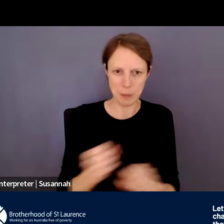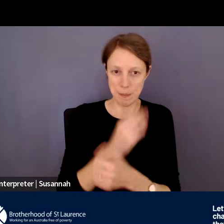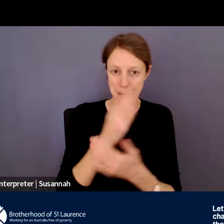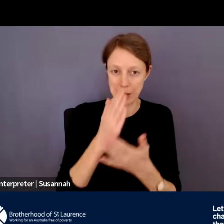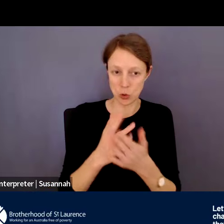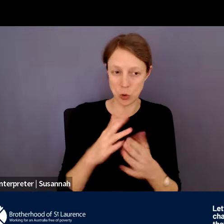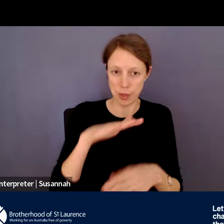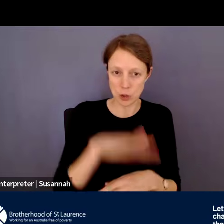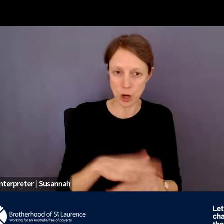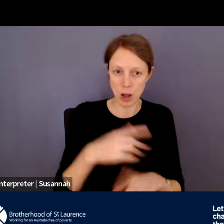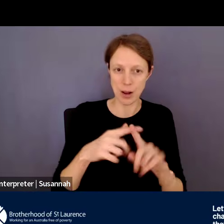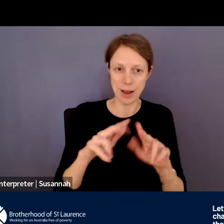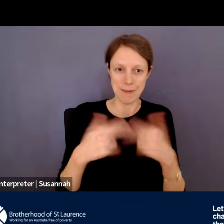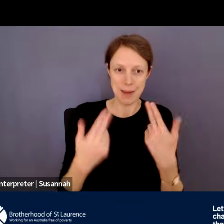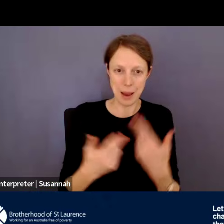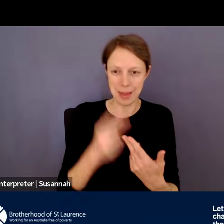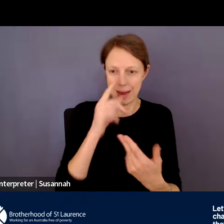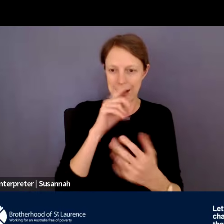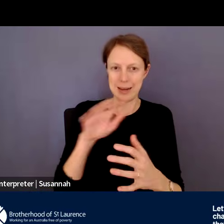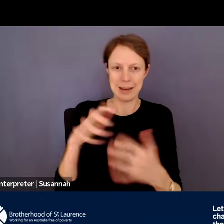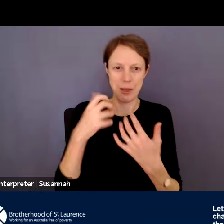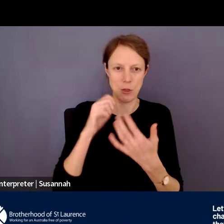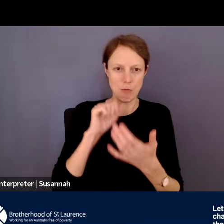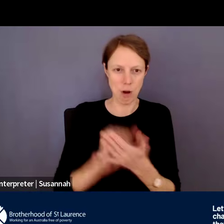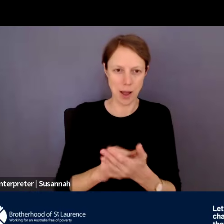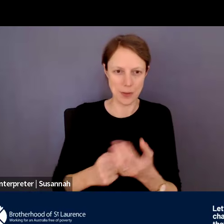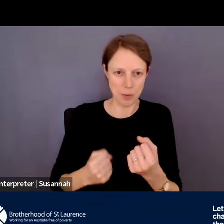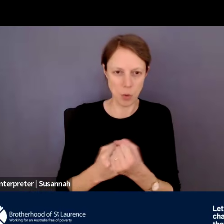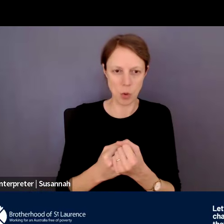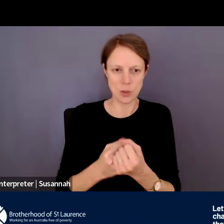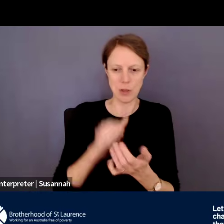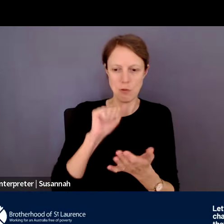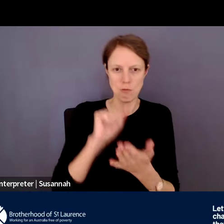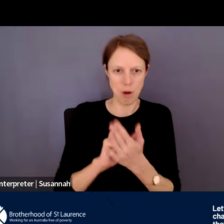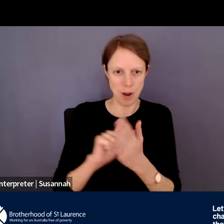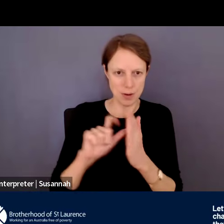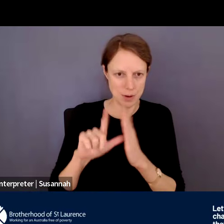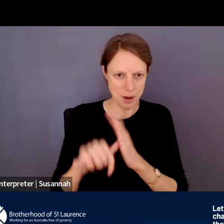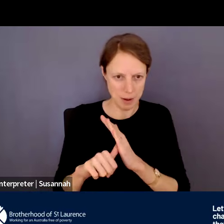get the right supports that they need at the right time. So what that looks like in practice for us,